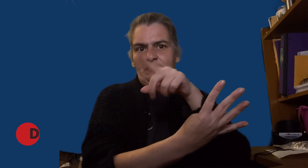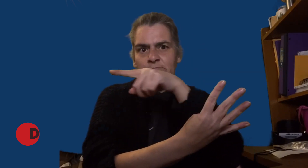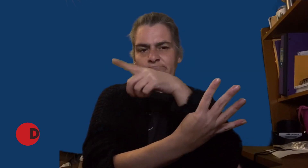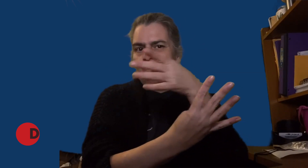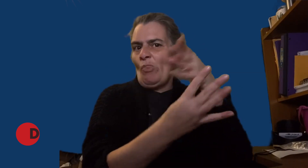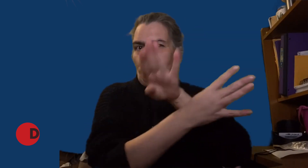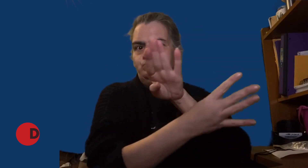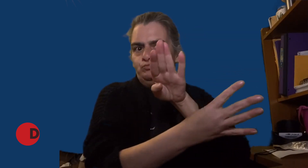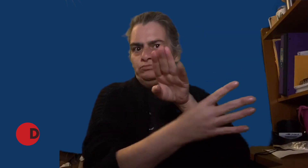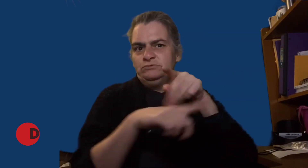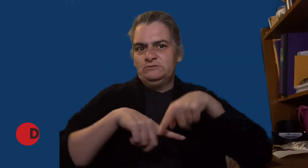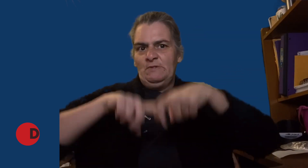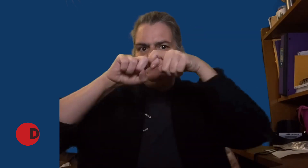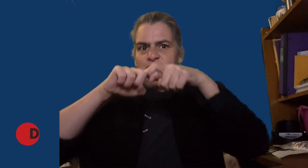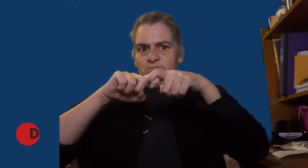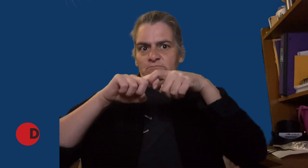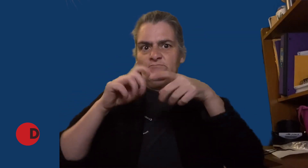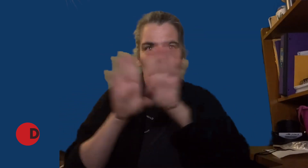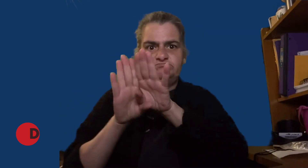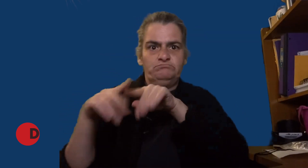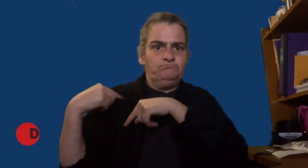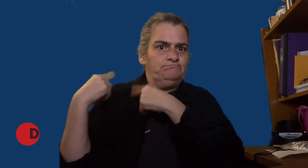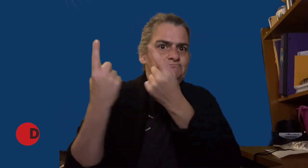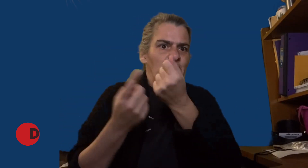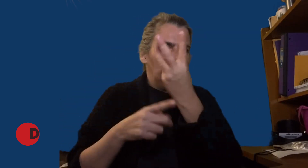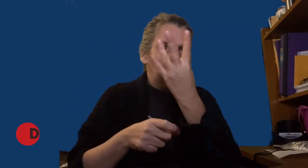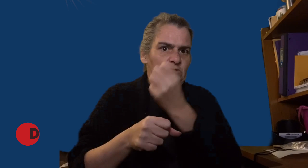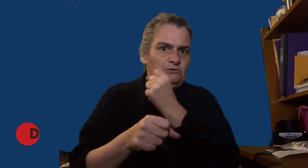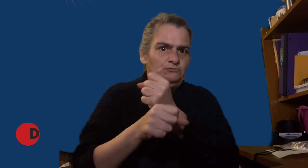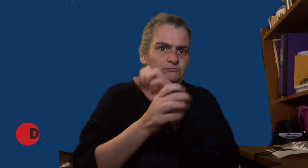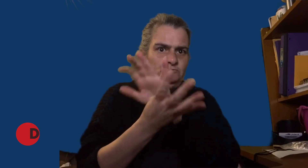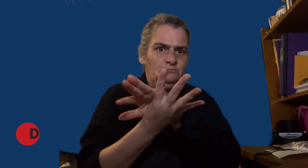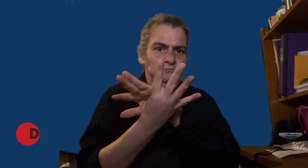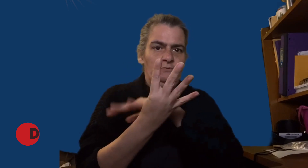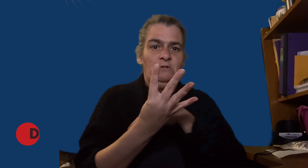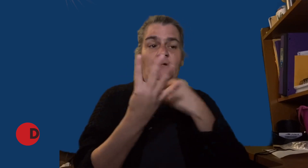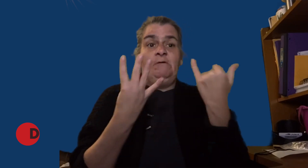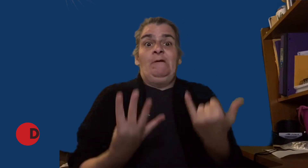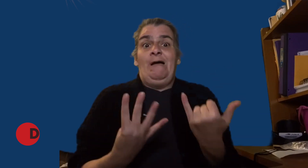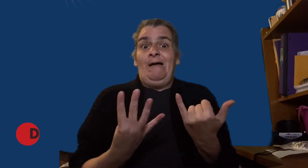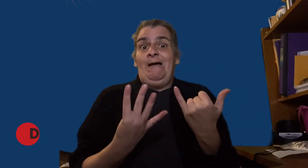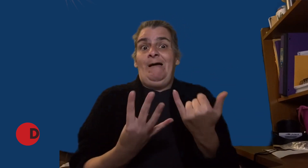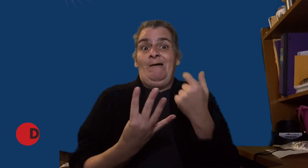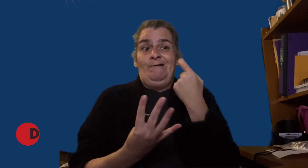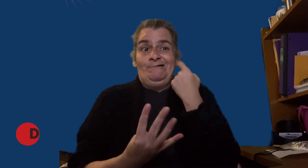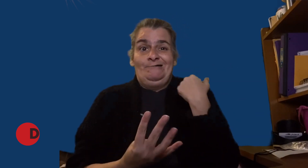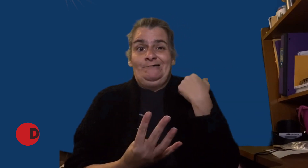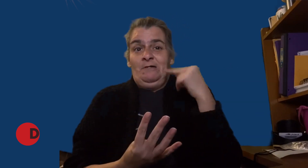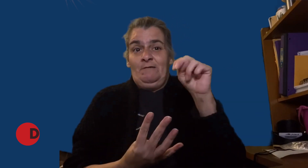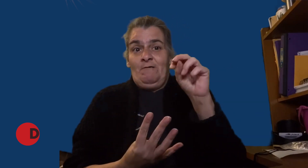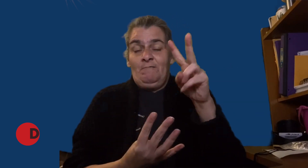Douglas College in Vancouver BC. Douglas College is on hold